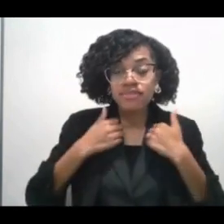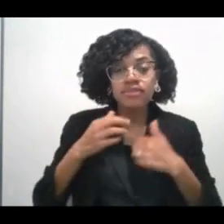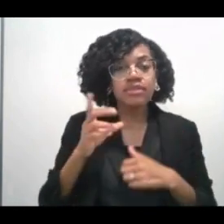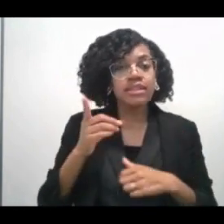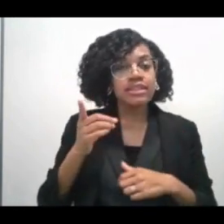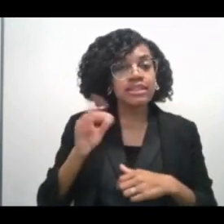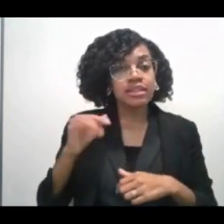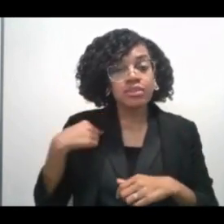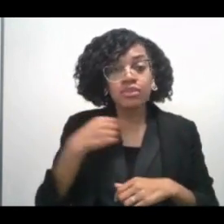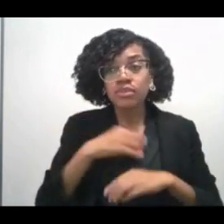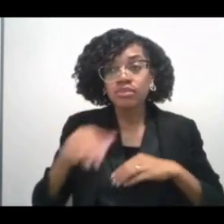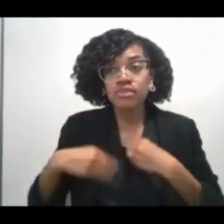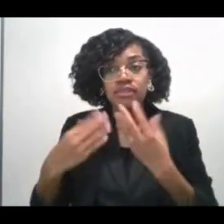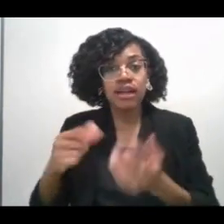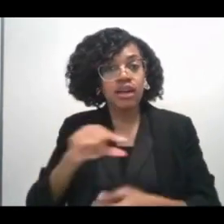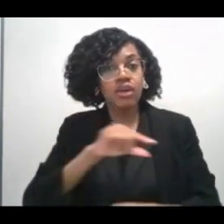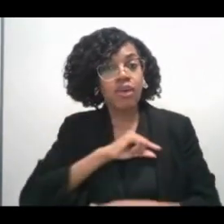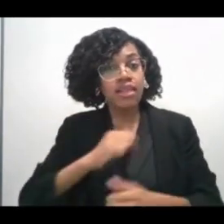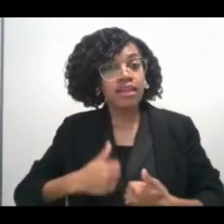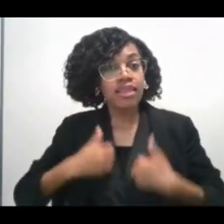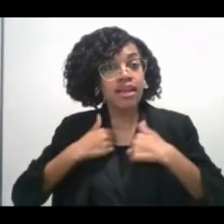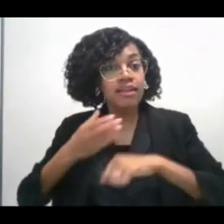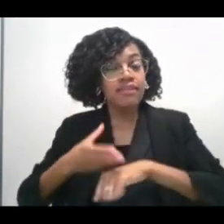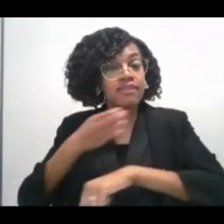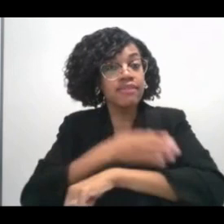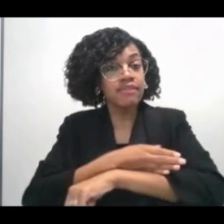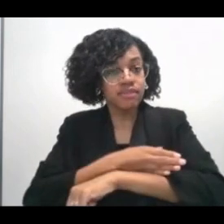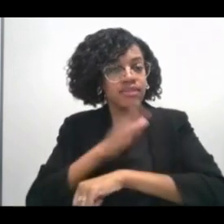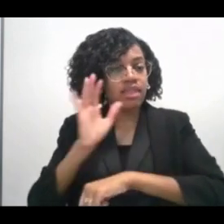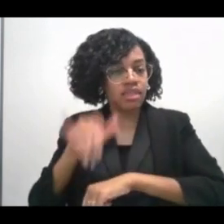you can show us the baseline you're moving from, is an